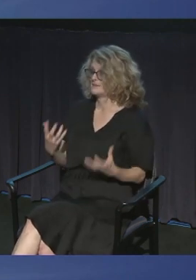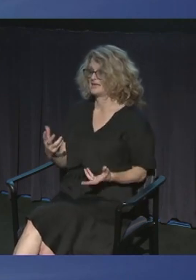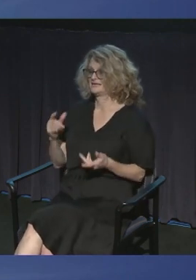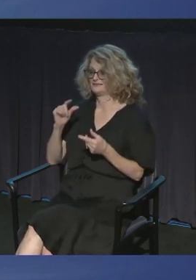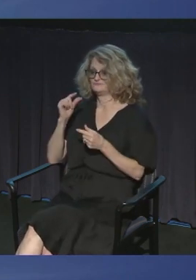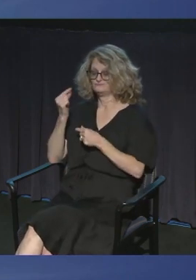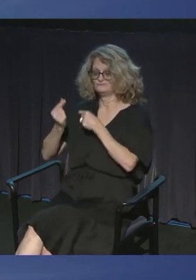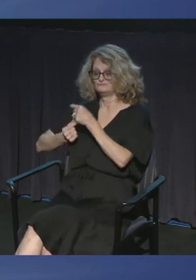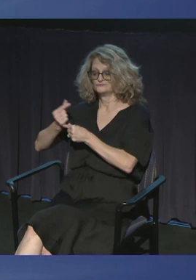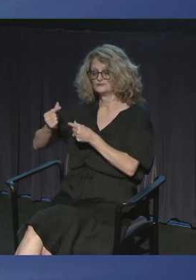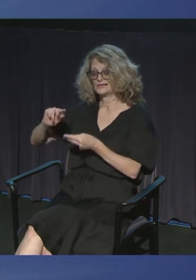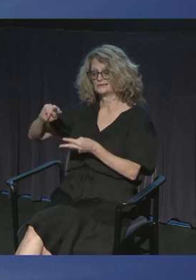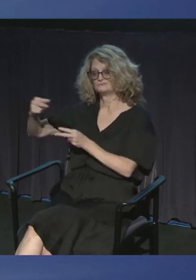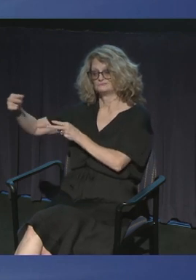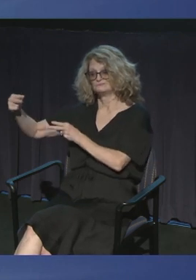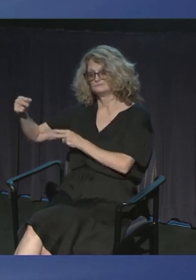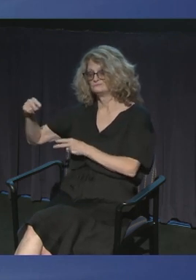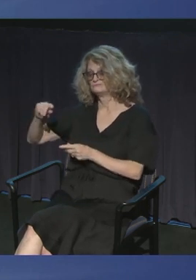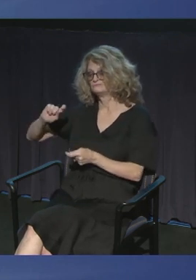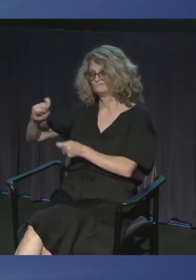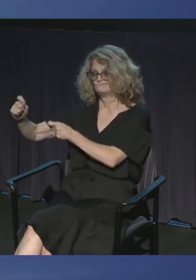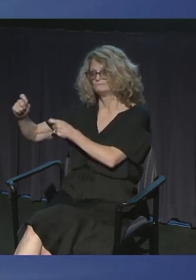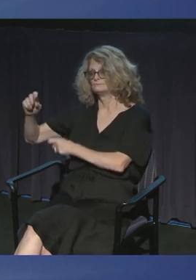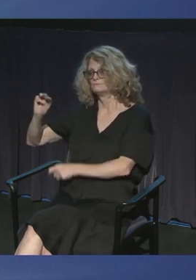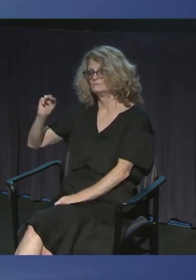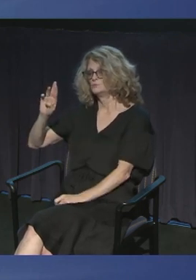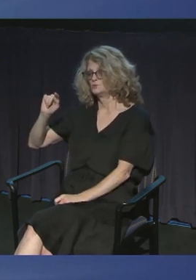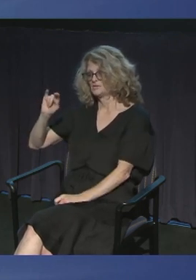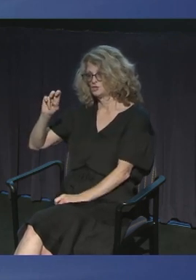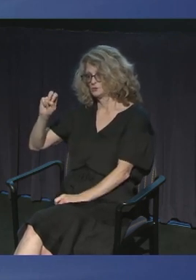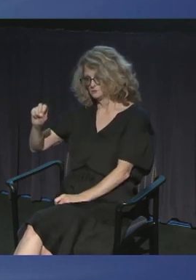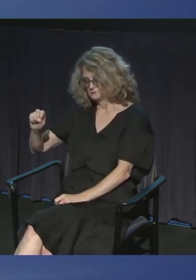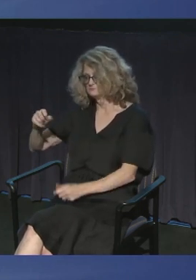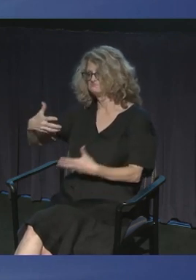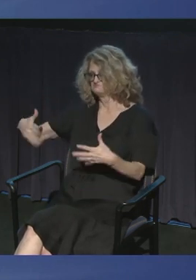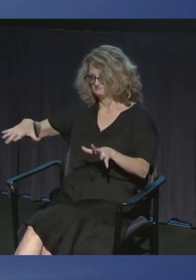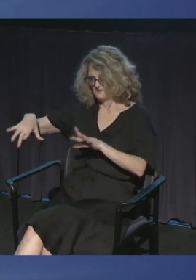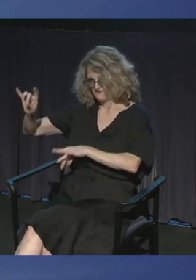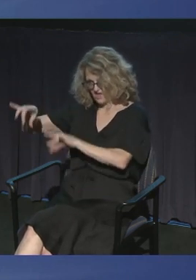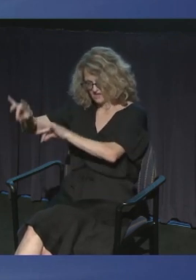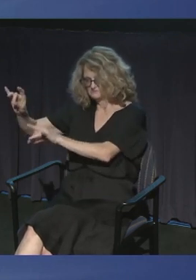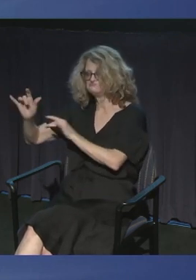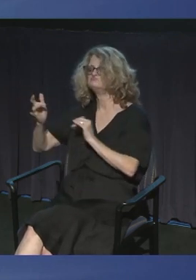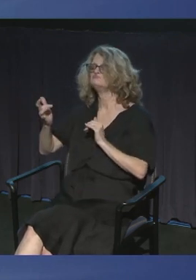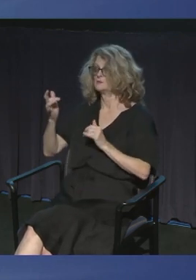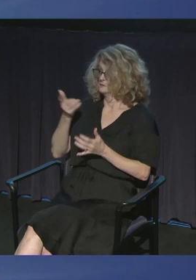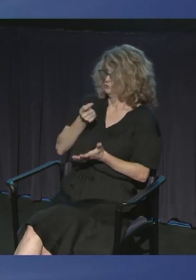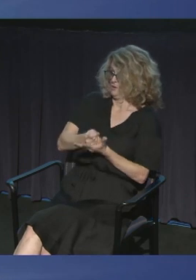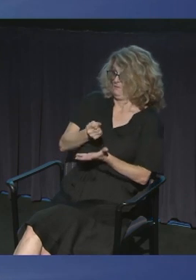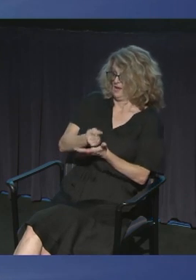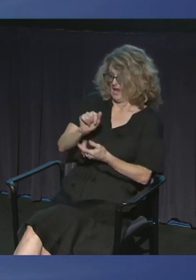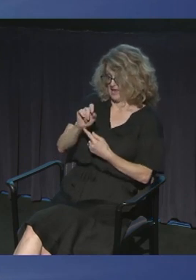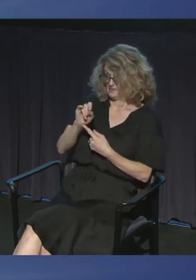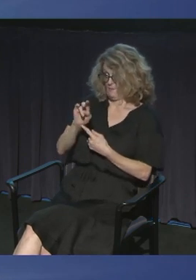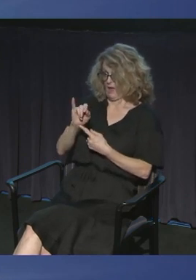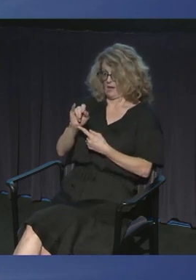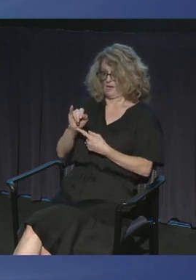THAT HAVE BEEN FOUND IN THIS DISEASE. ALL OF THESE CAN BE TREATED BY THESE ANTIBODIES AND